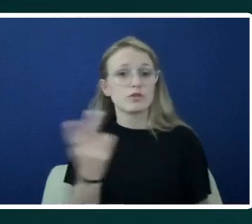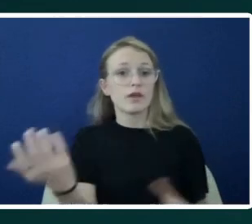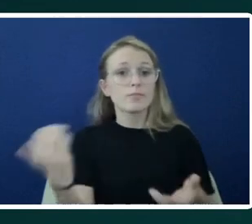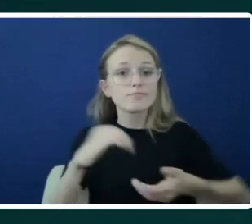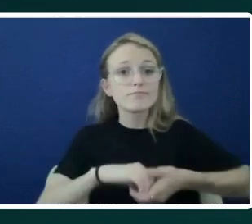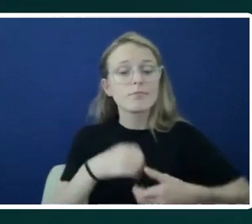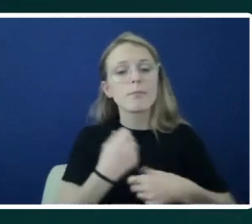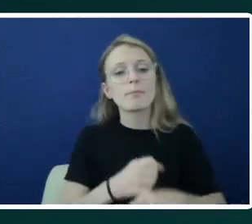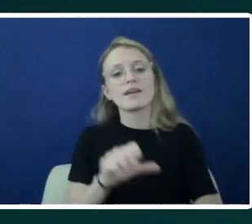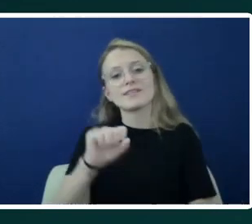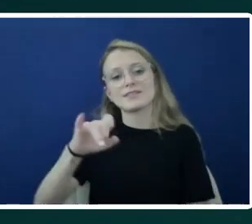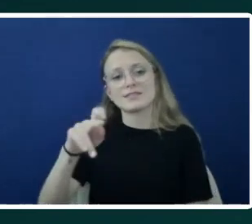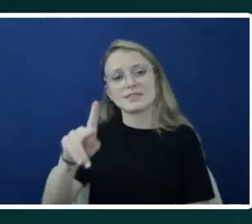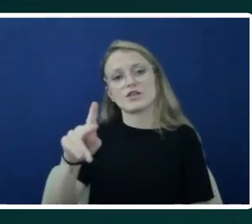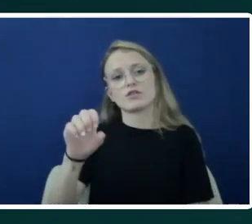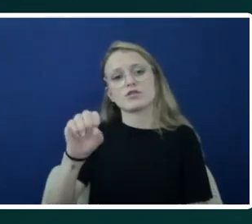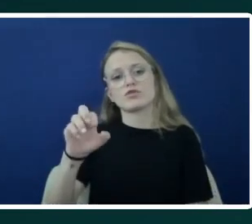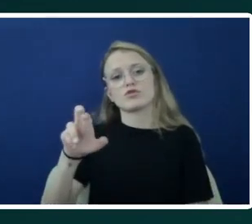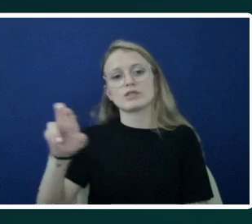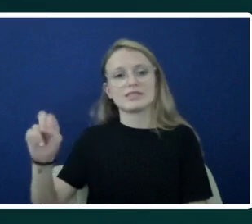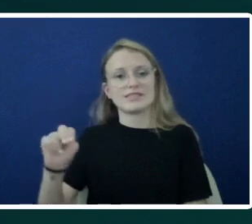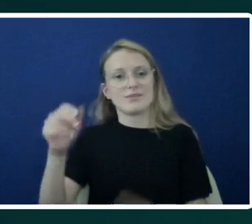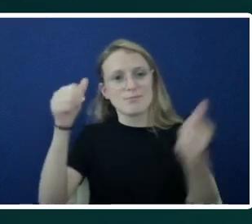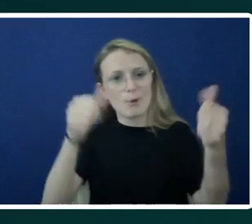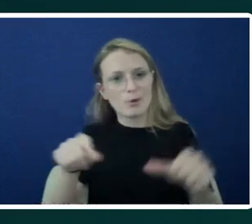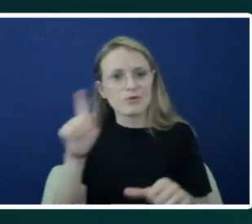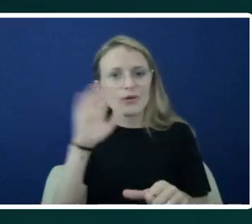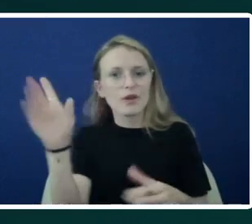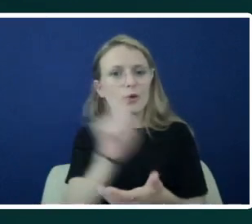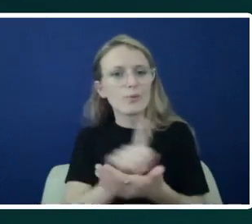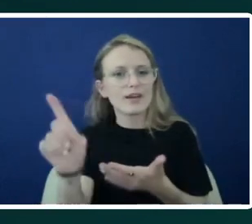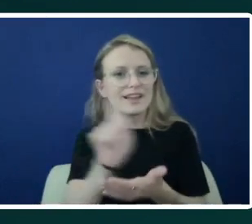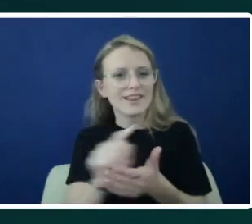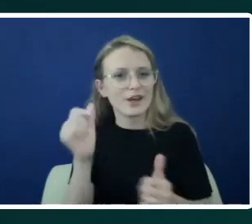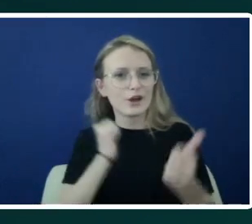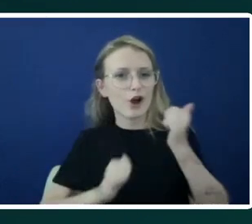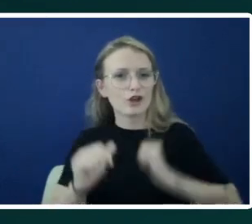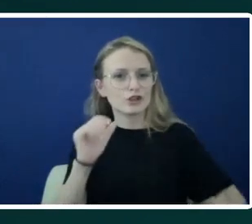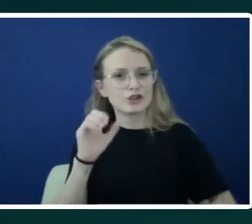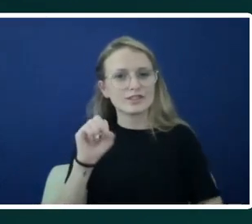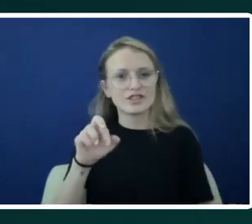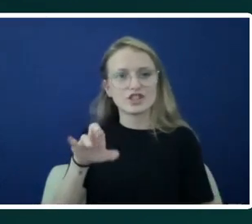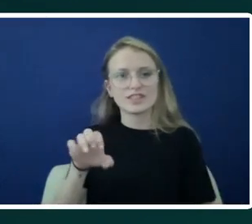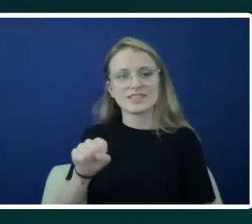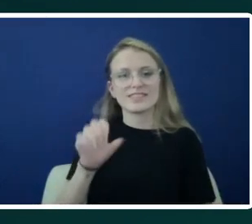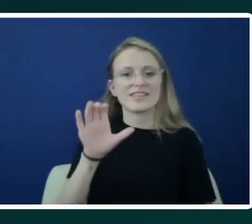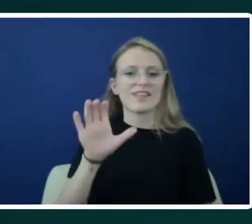for the weekly concert series that the New Thing Art and Architecture Center curated.